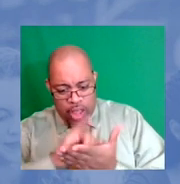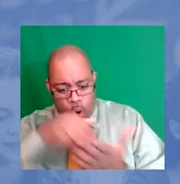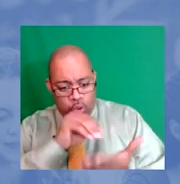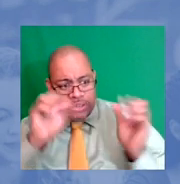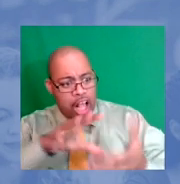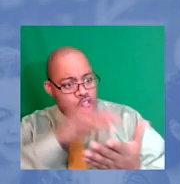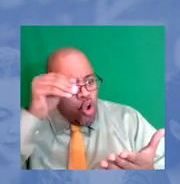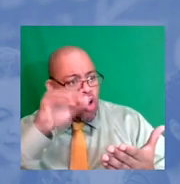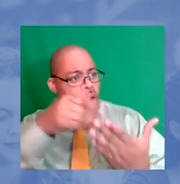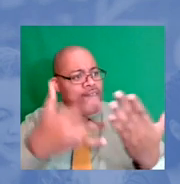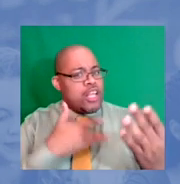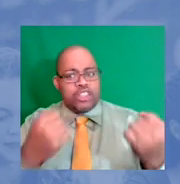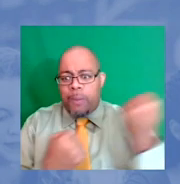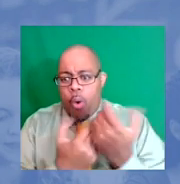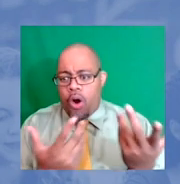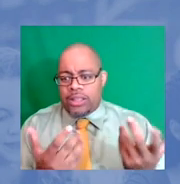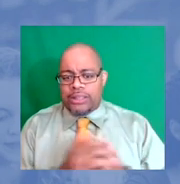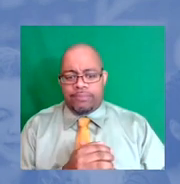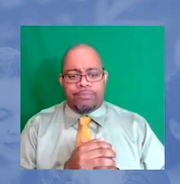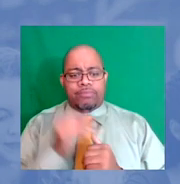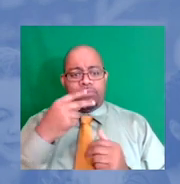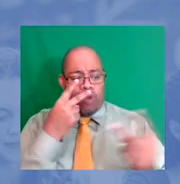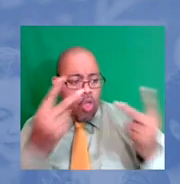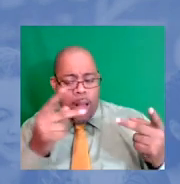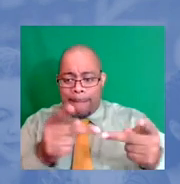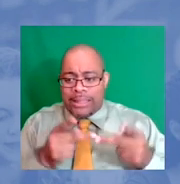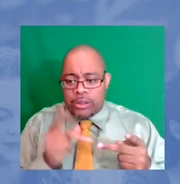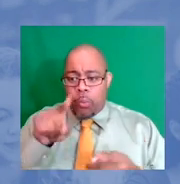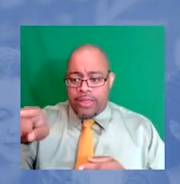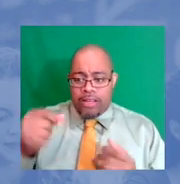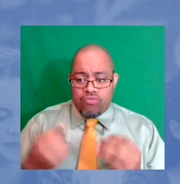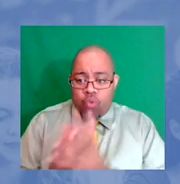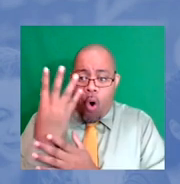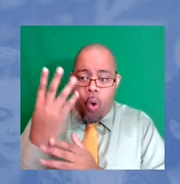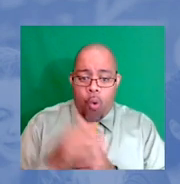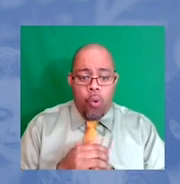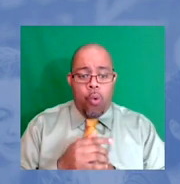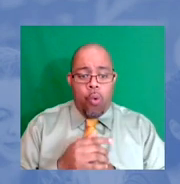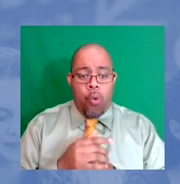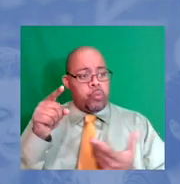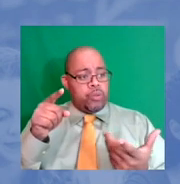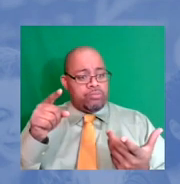IF YOU LOOK AT THE PLACES WHERE THEY ARE THRIVING, WHERE THEY ARE DOING WELL, YOU'LL GET THE